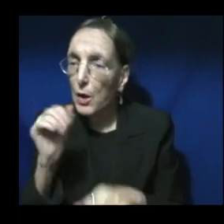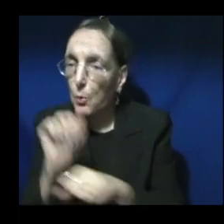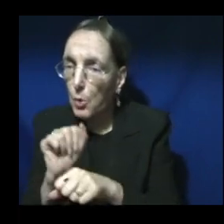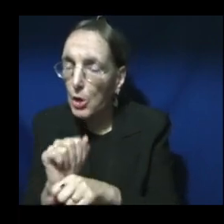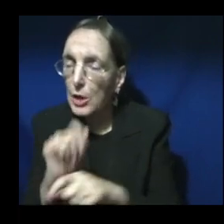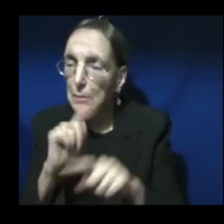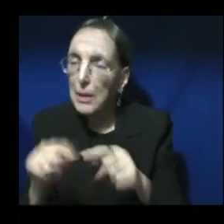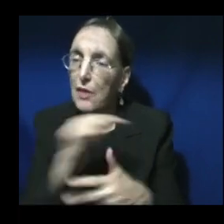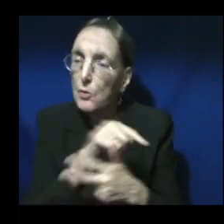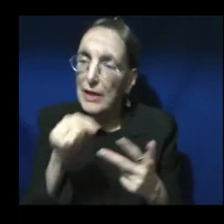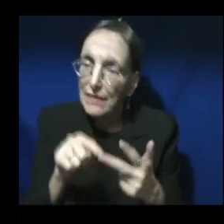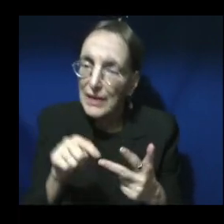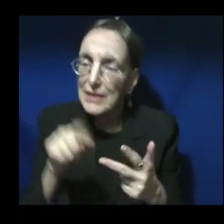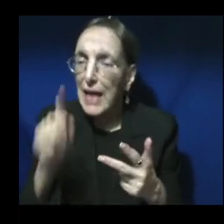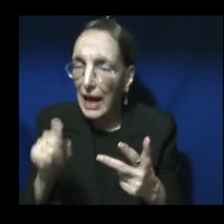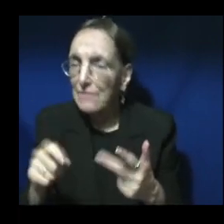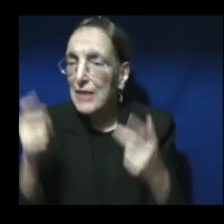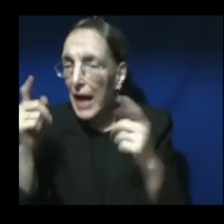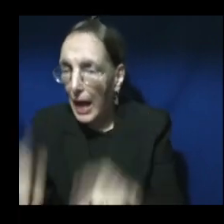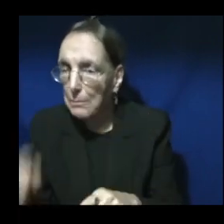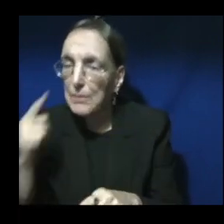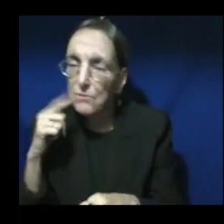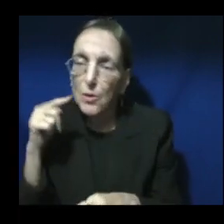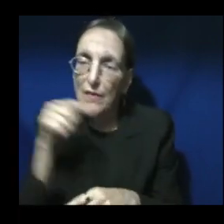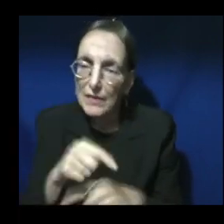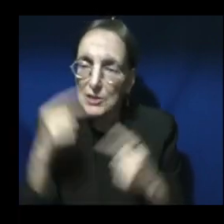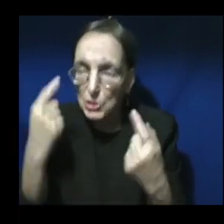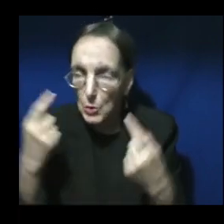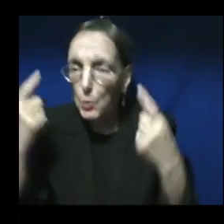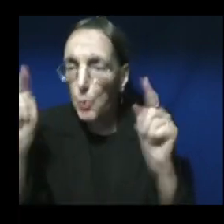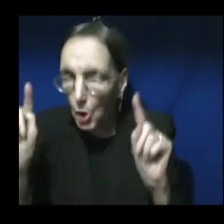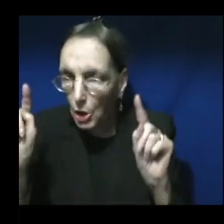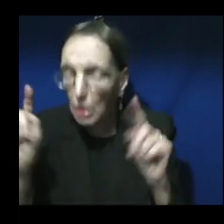Someone says three things need to happen for this to work, they seem really certain of certain